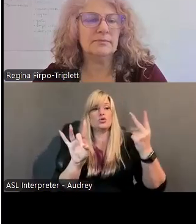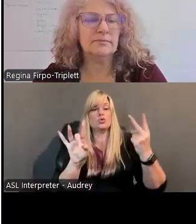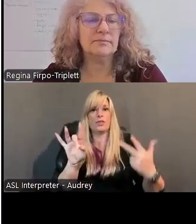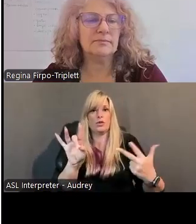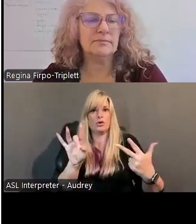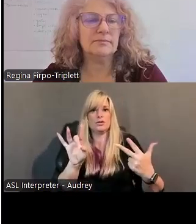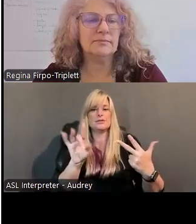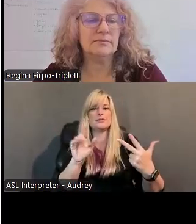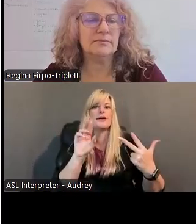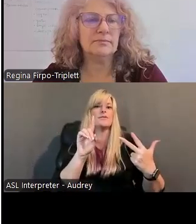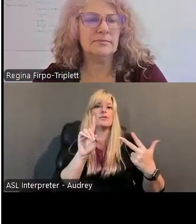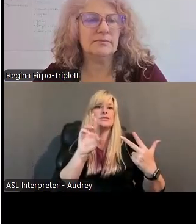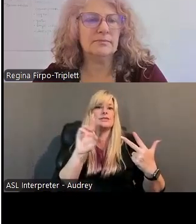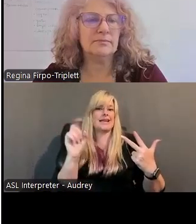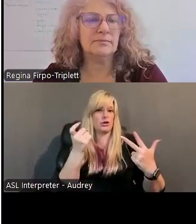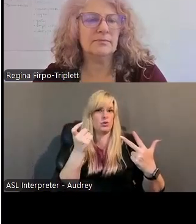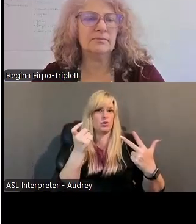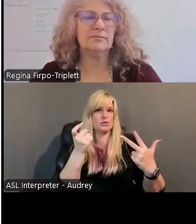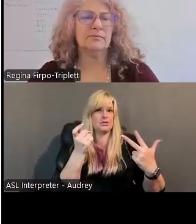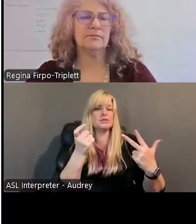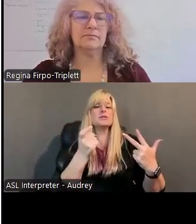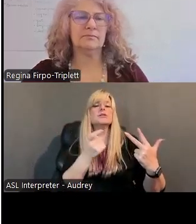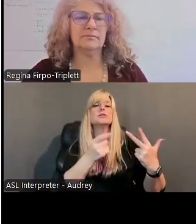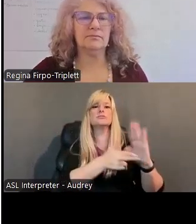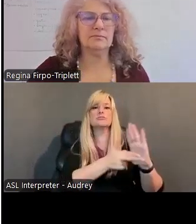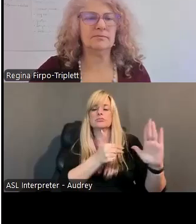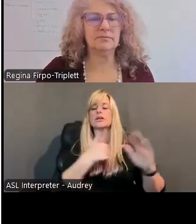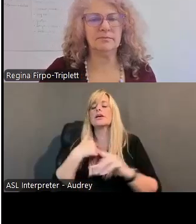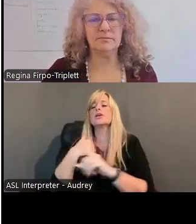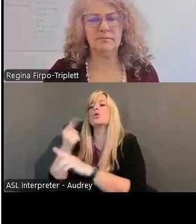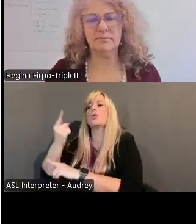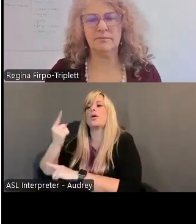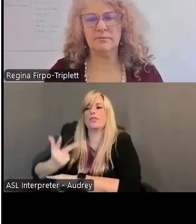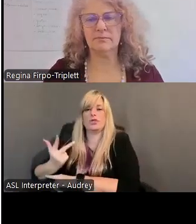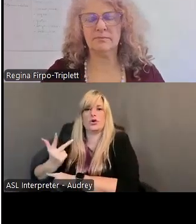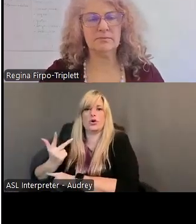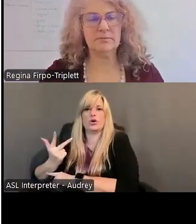and a third that were self-diagnosed. Of the professionally diagnosed folks, we saw that the